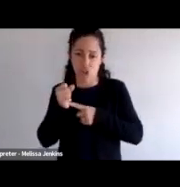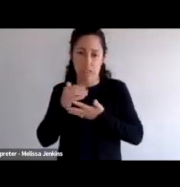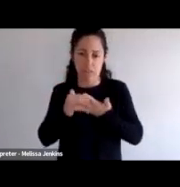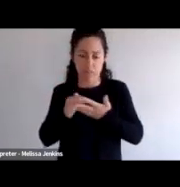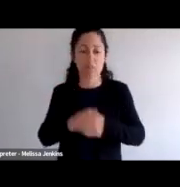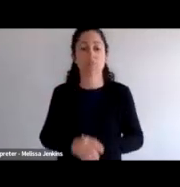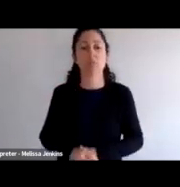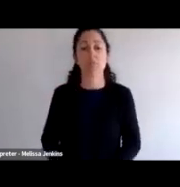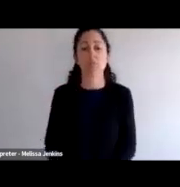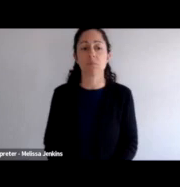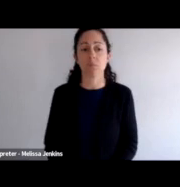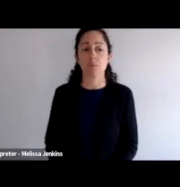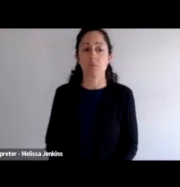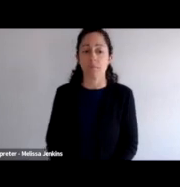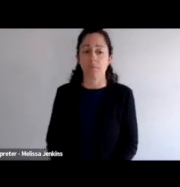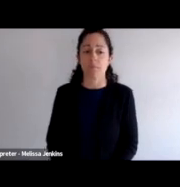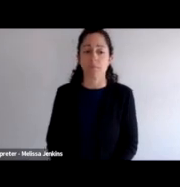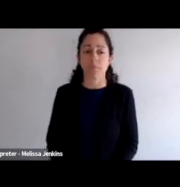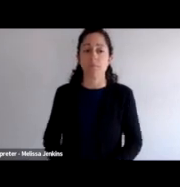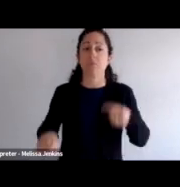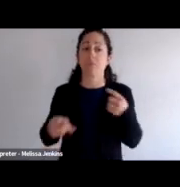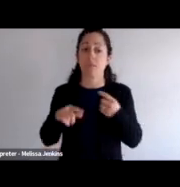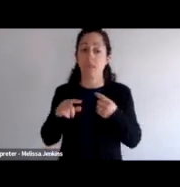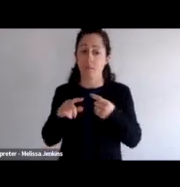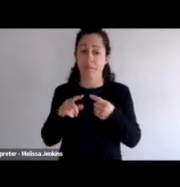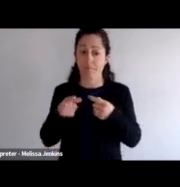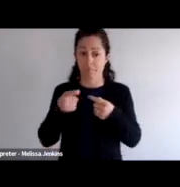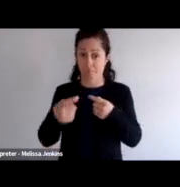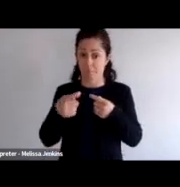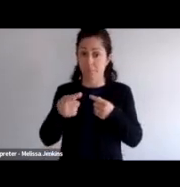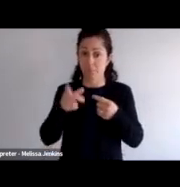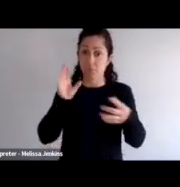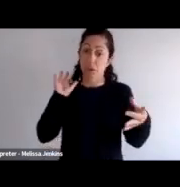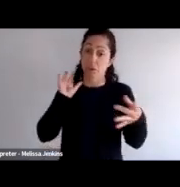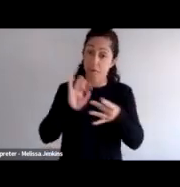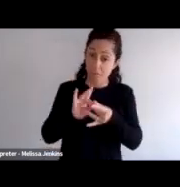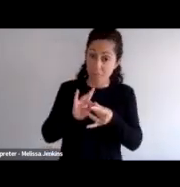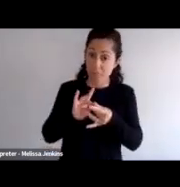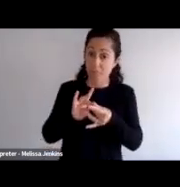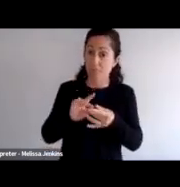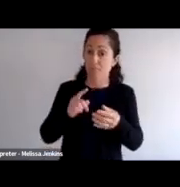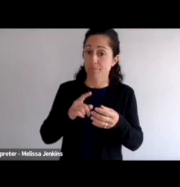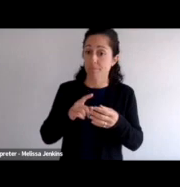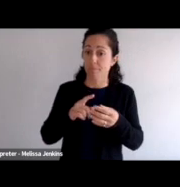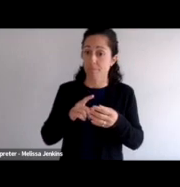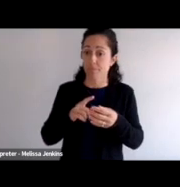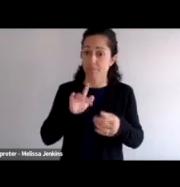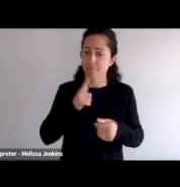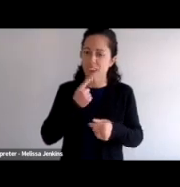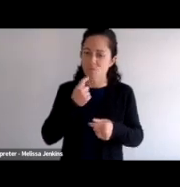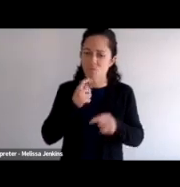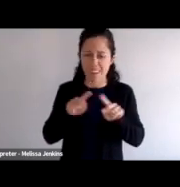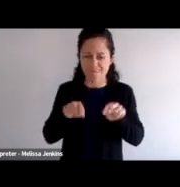The first page that you'll get after you join or get started is to determine what